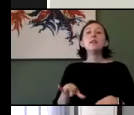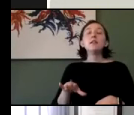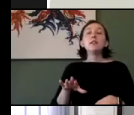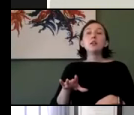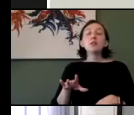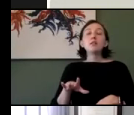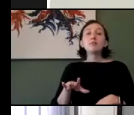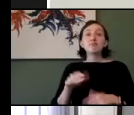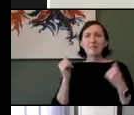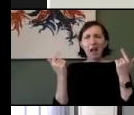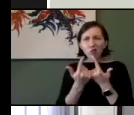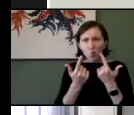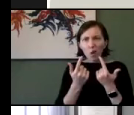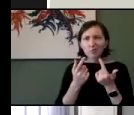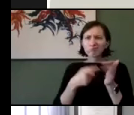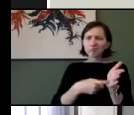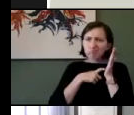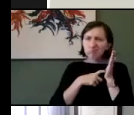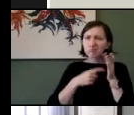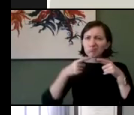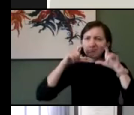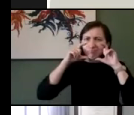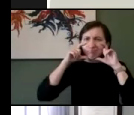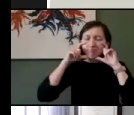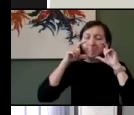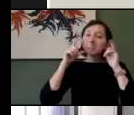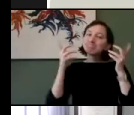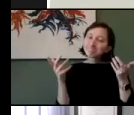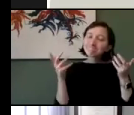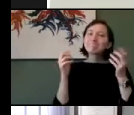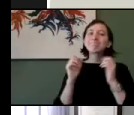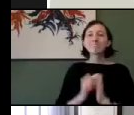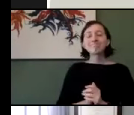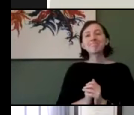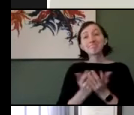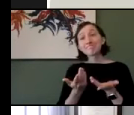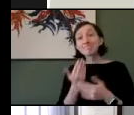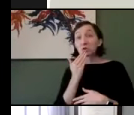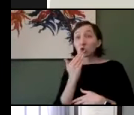Does everybody have to wear a mask? You know, there's some good guidance from the